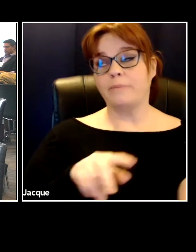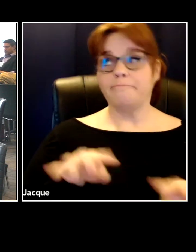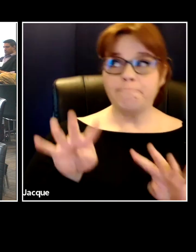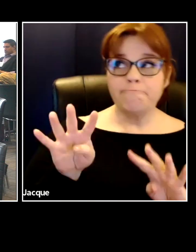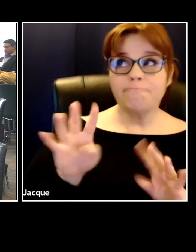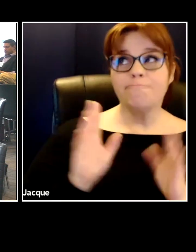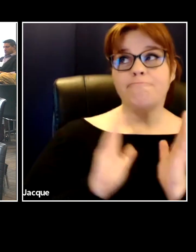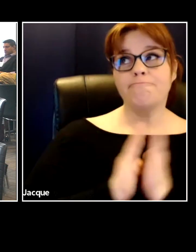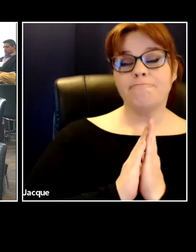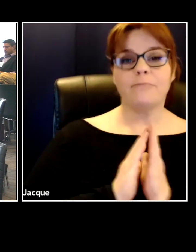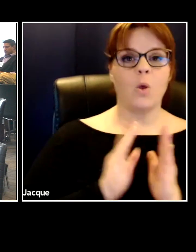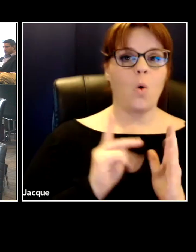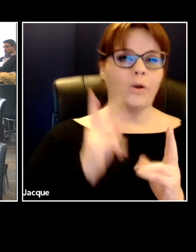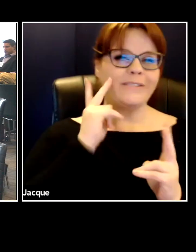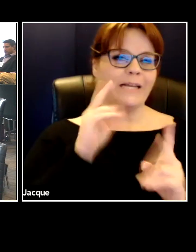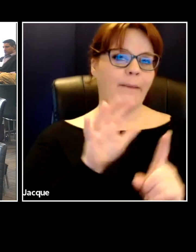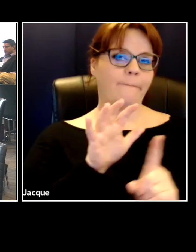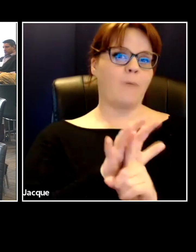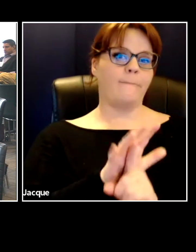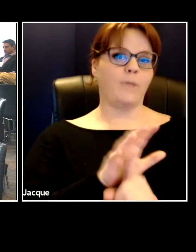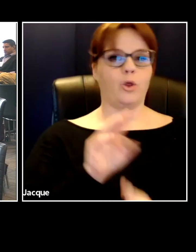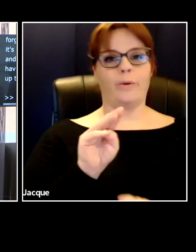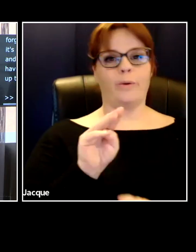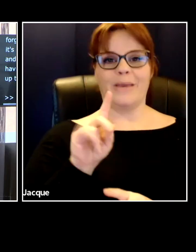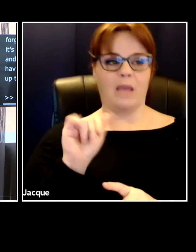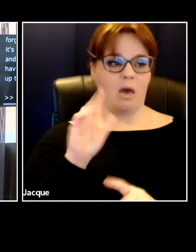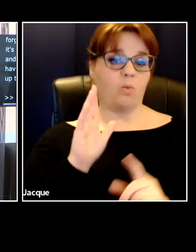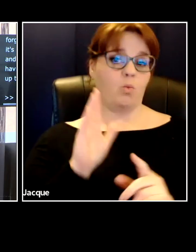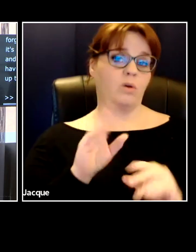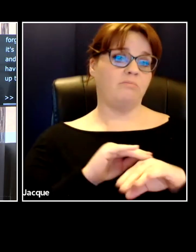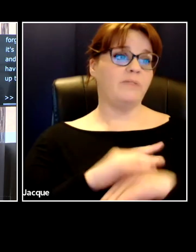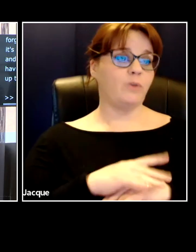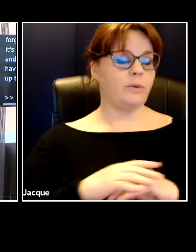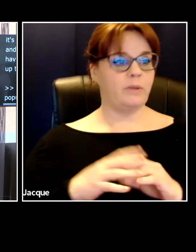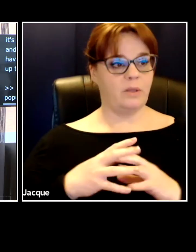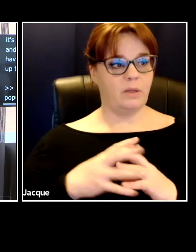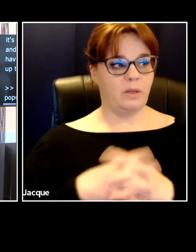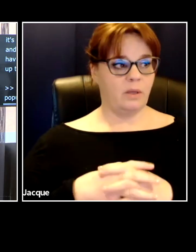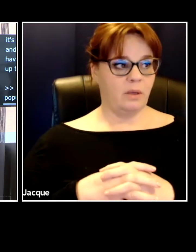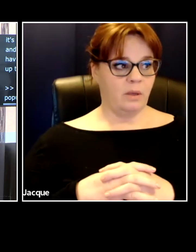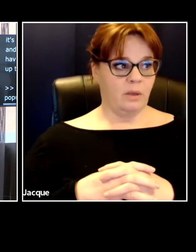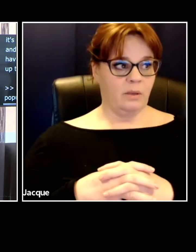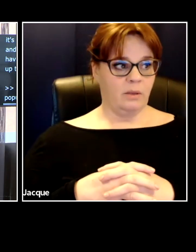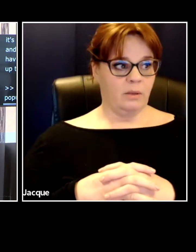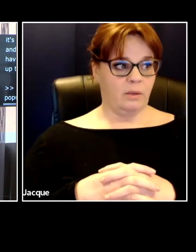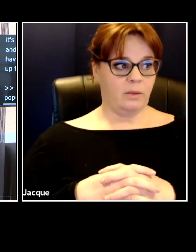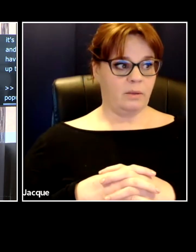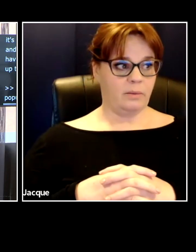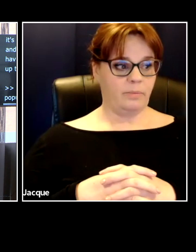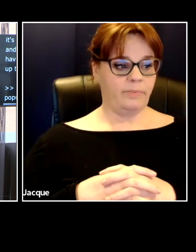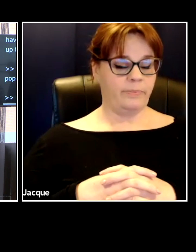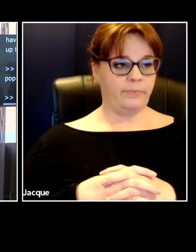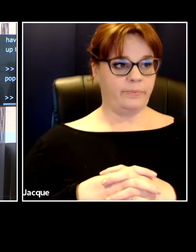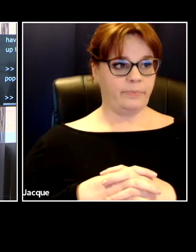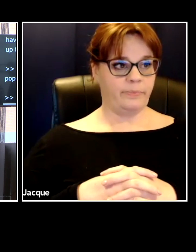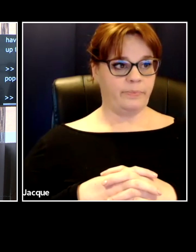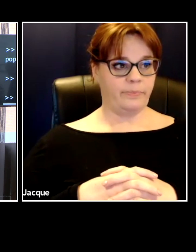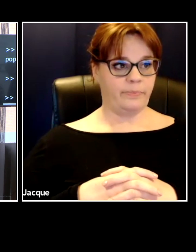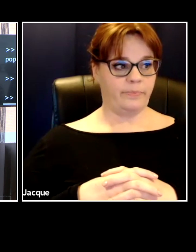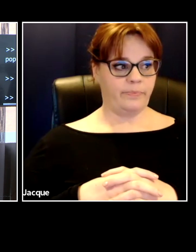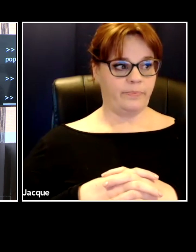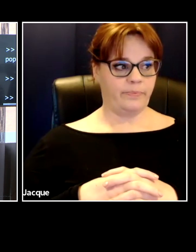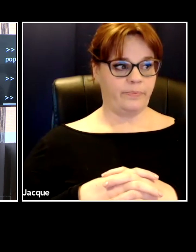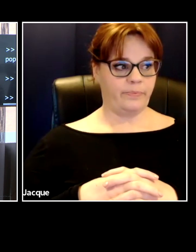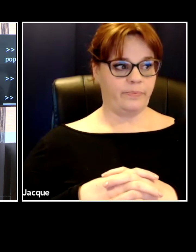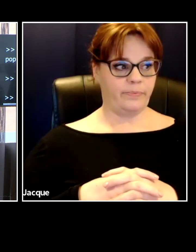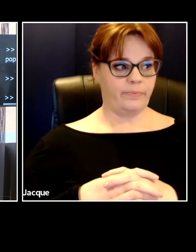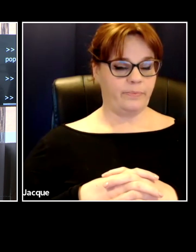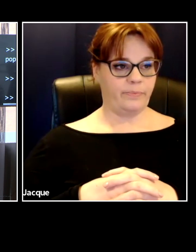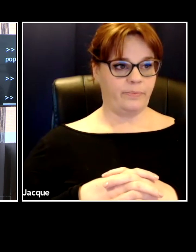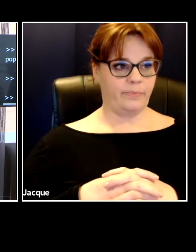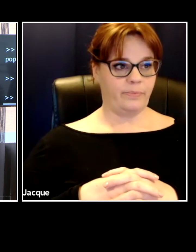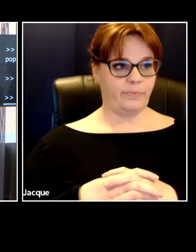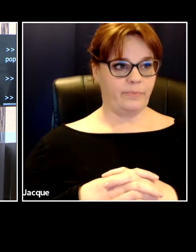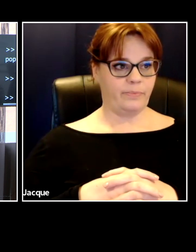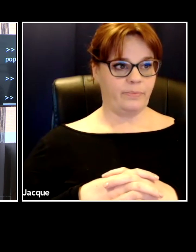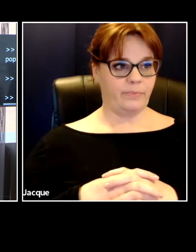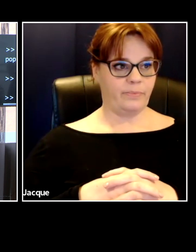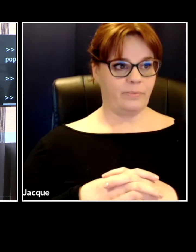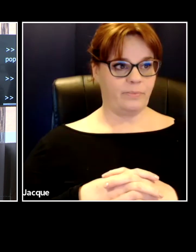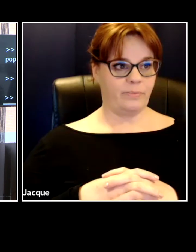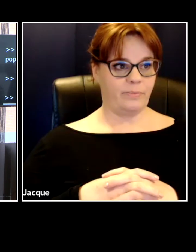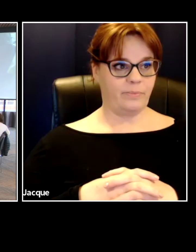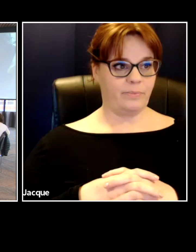like the popular media, yeah, would matter. Thank you. All right, we oh, we got another one. Okay.